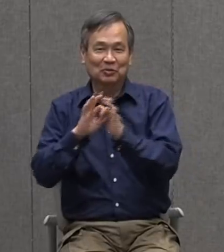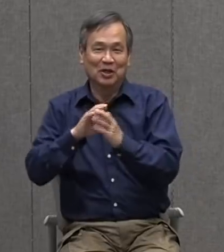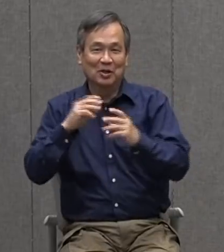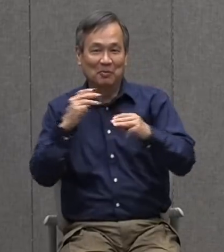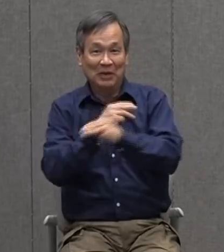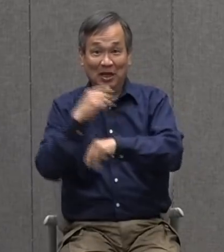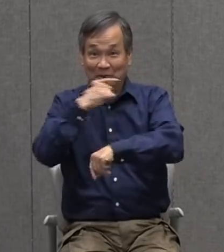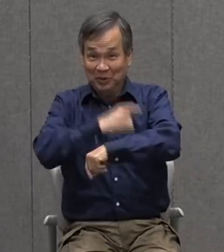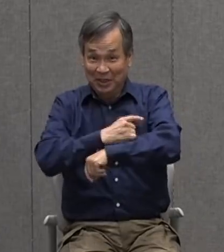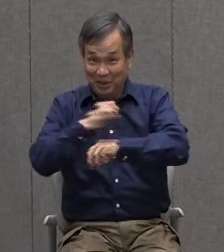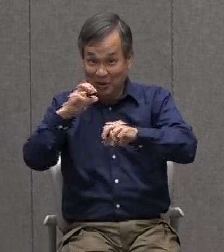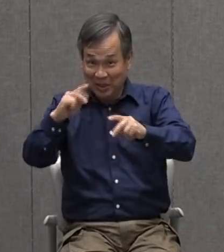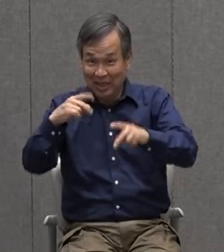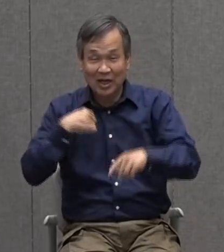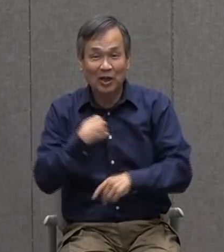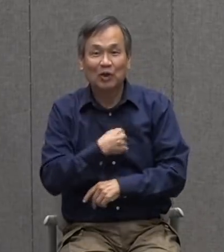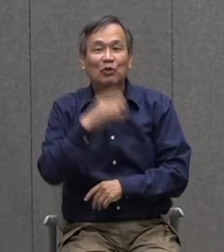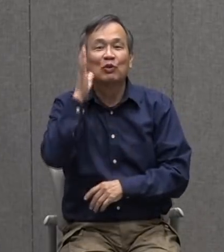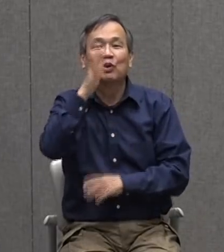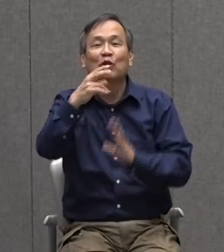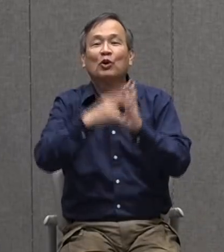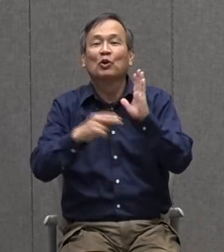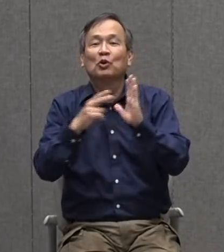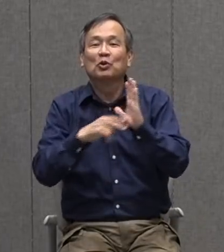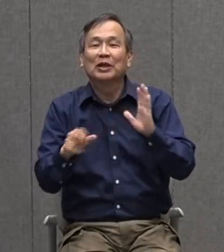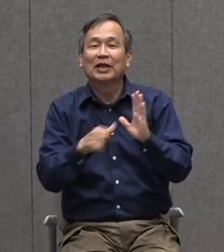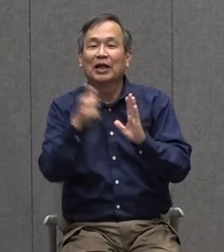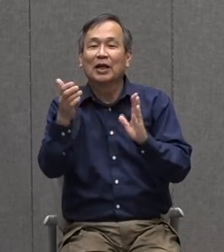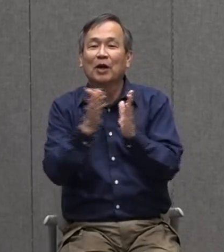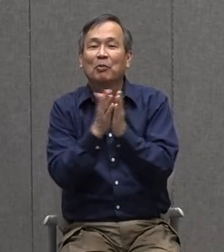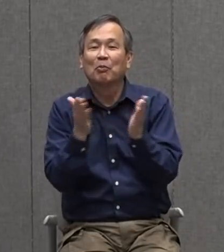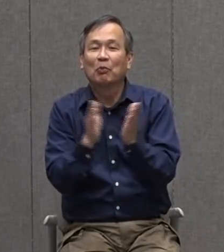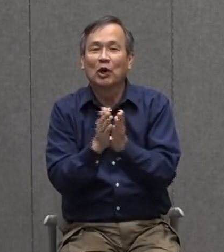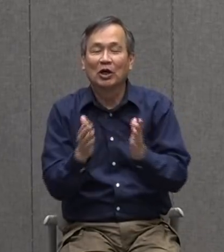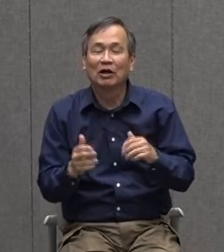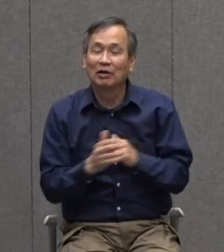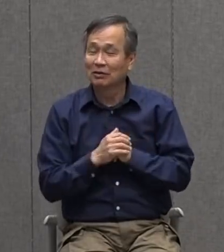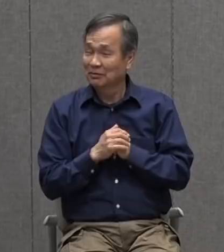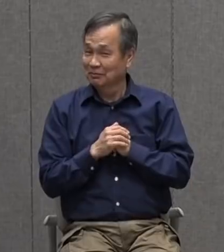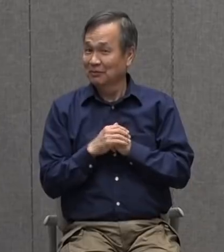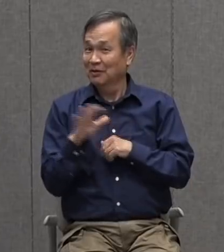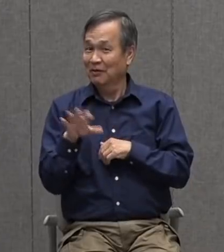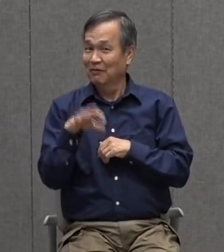So we're gonna be reading another book, guys I always seem to find those math books if I could hear you go,